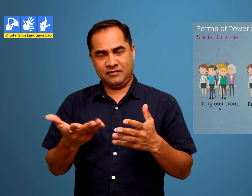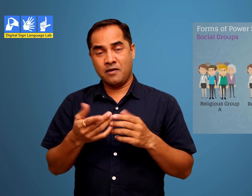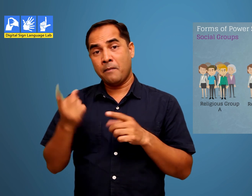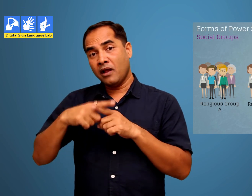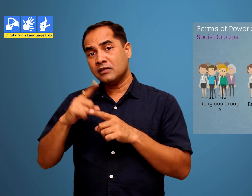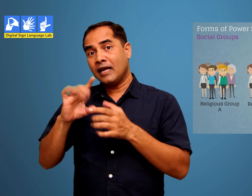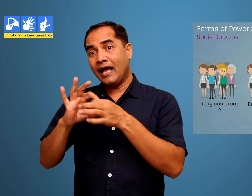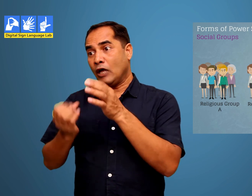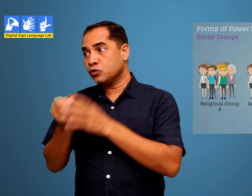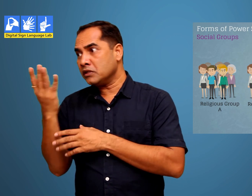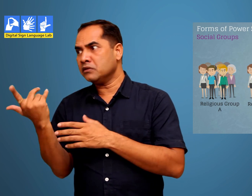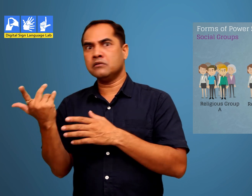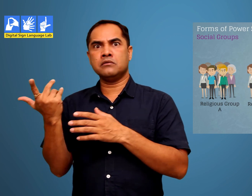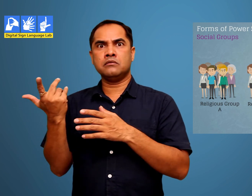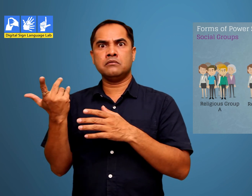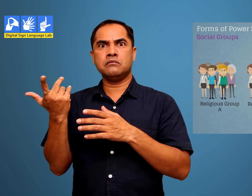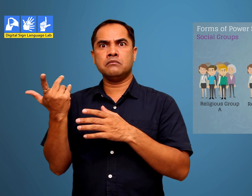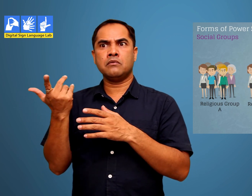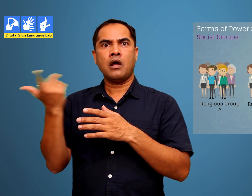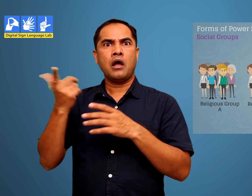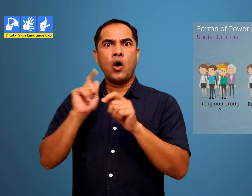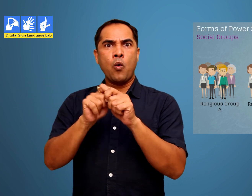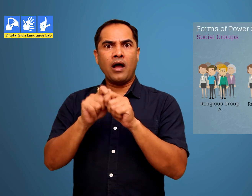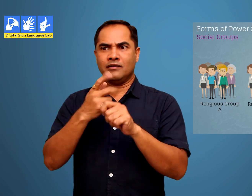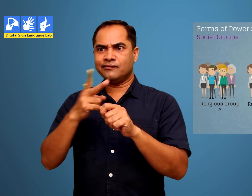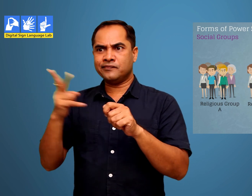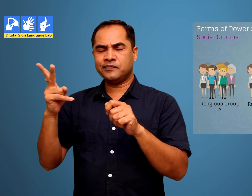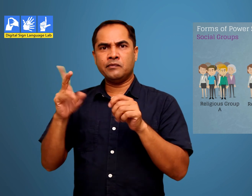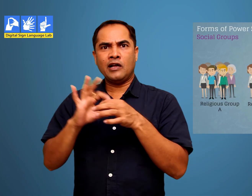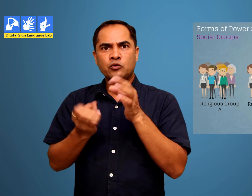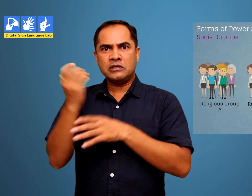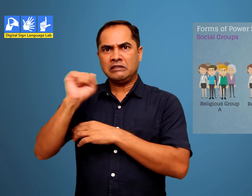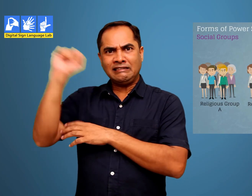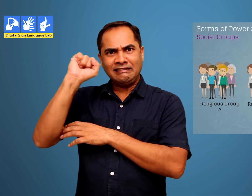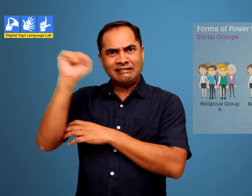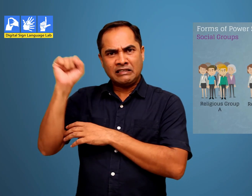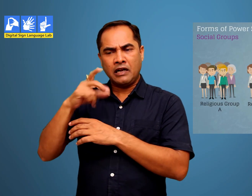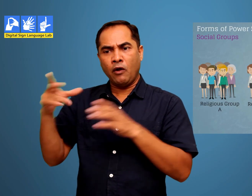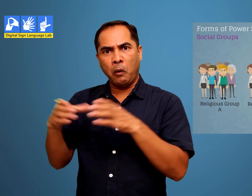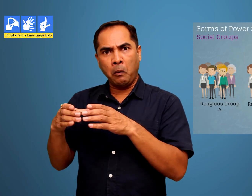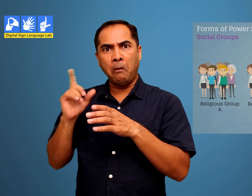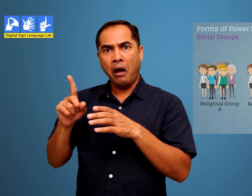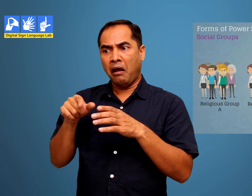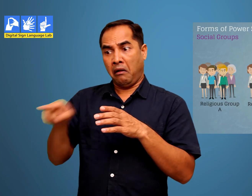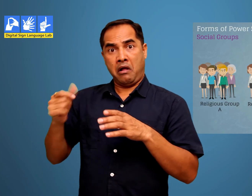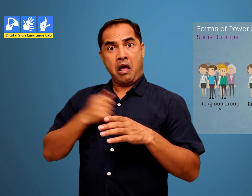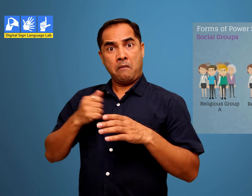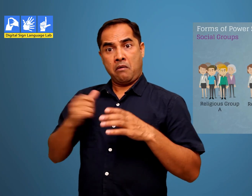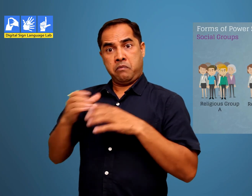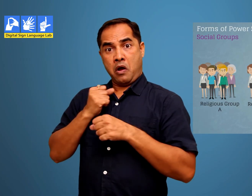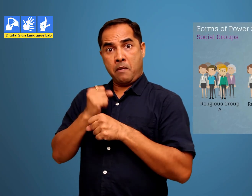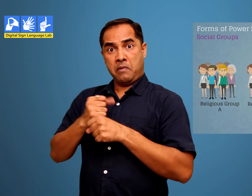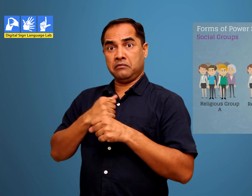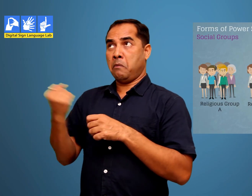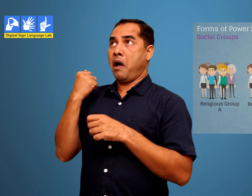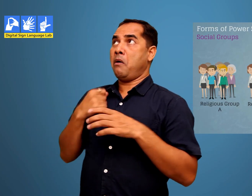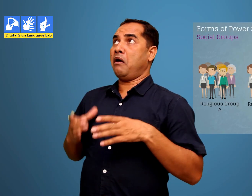Additionally different associations of traders, businessmen can share power and